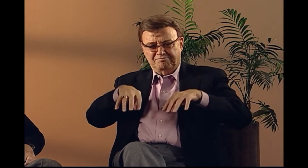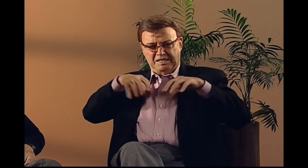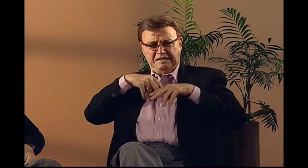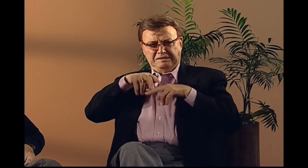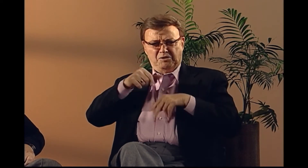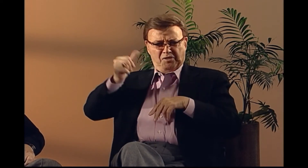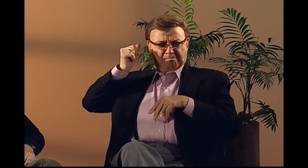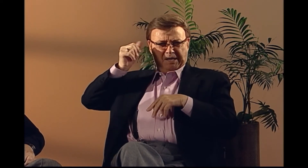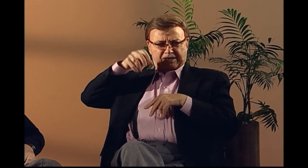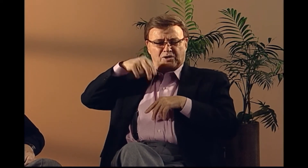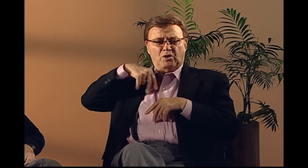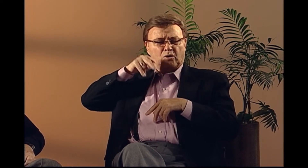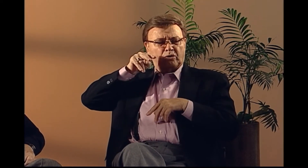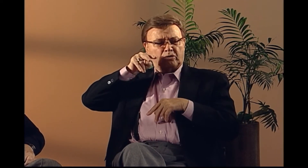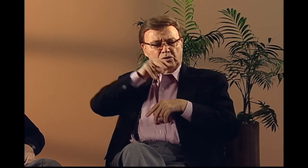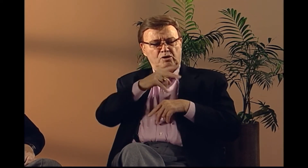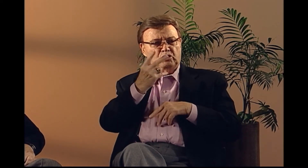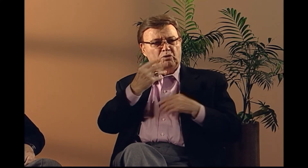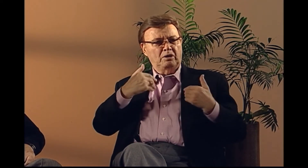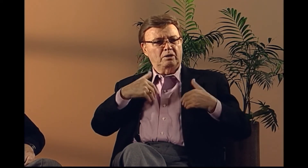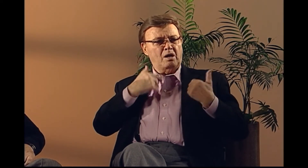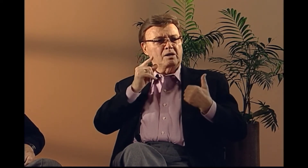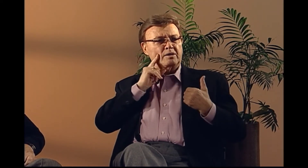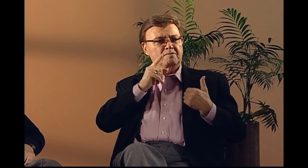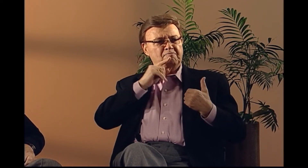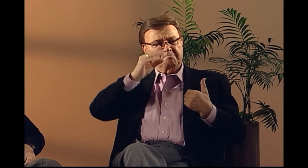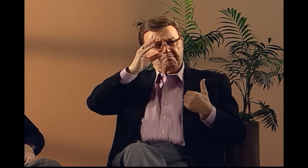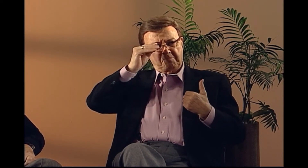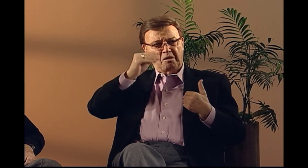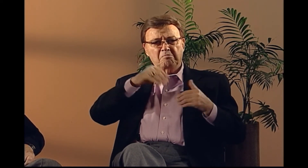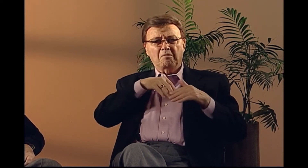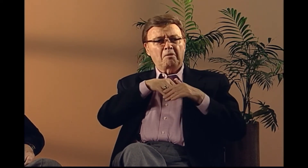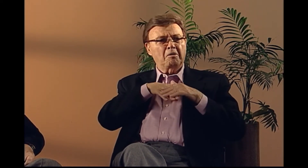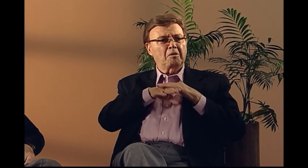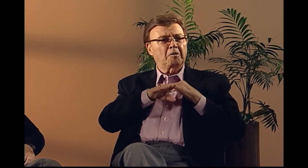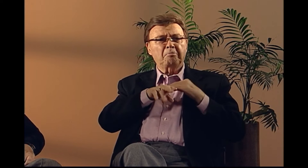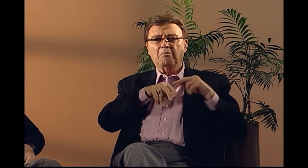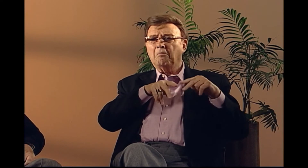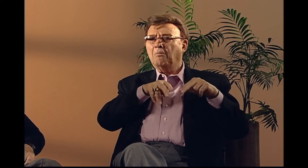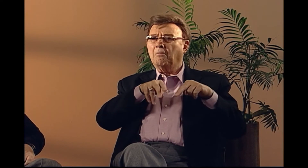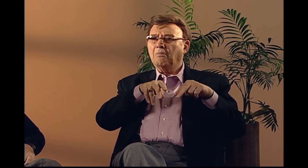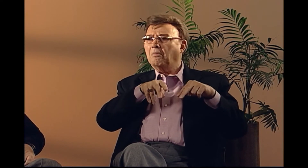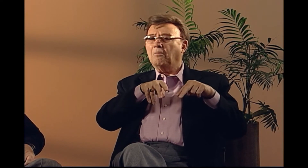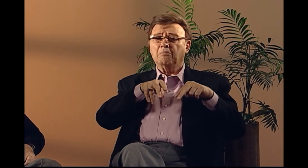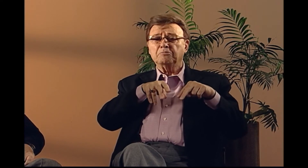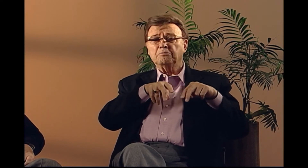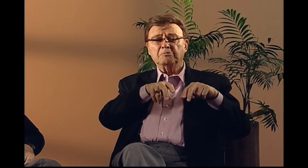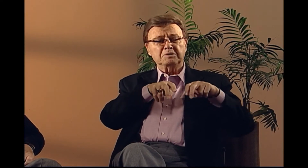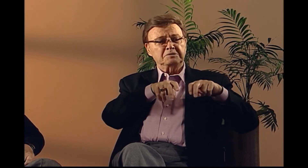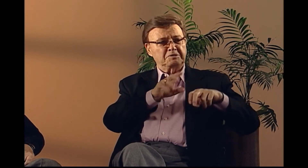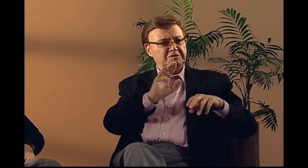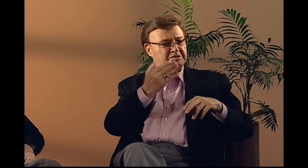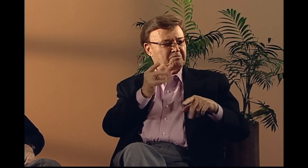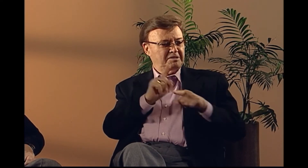It was in the city, and it was the small auditorium. I was seated in the back, and I noticed towards the front, two young deaf men that came in.